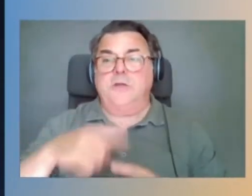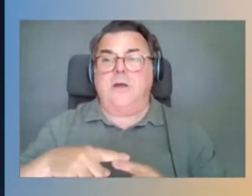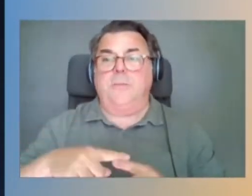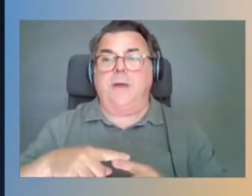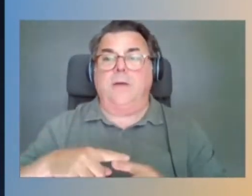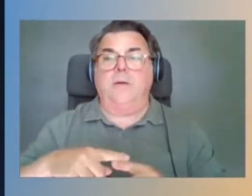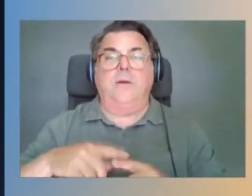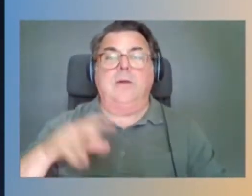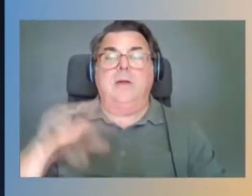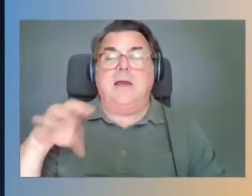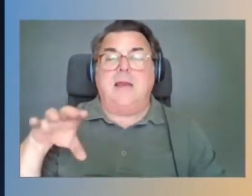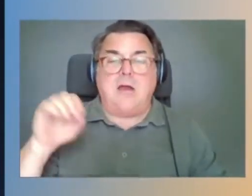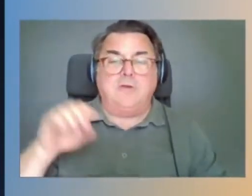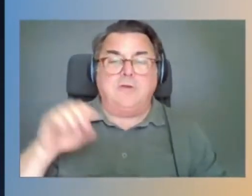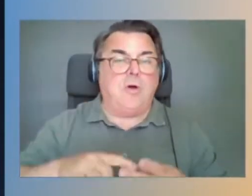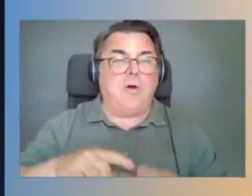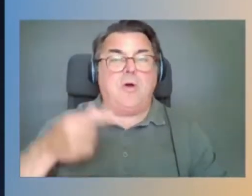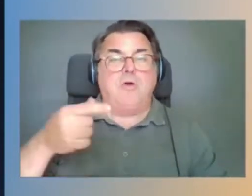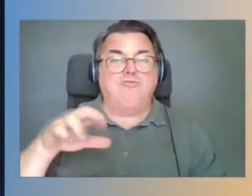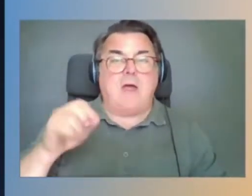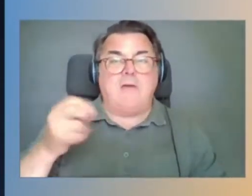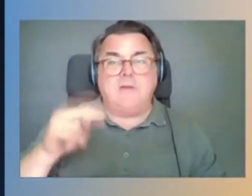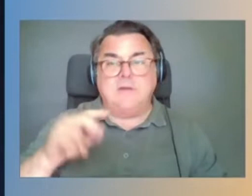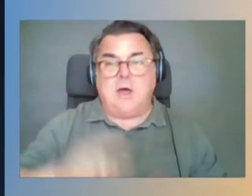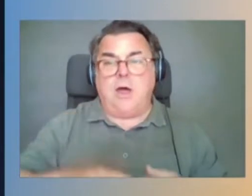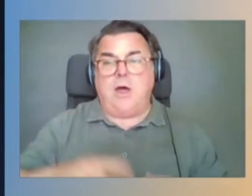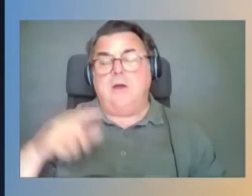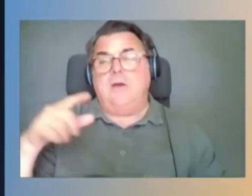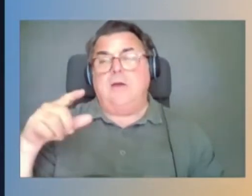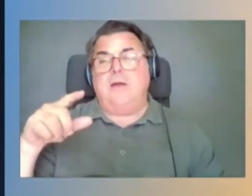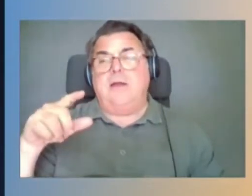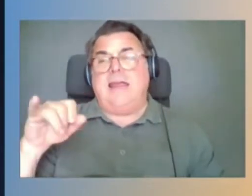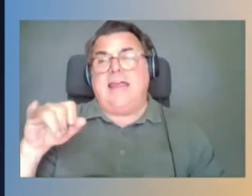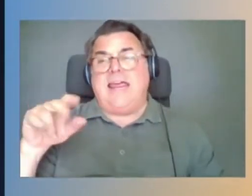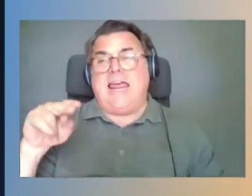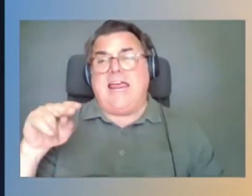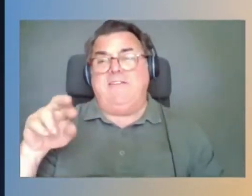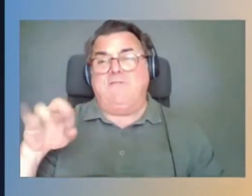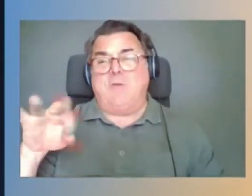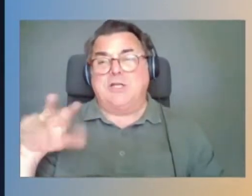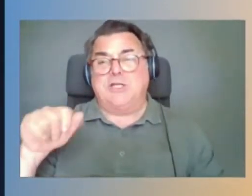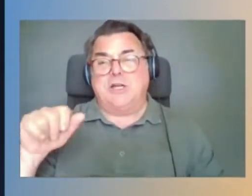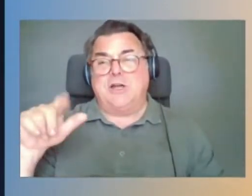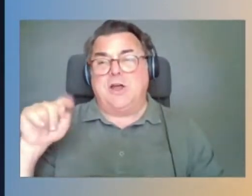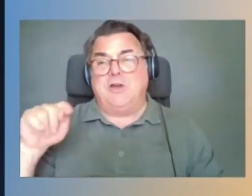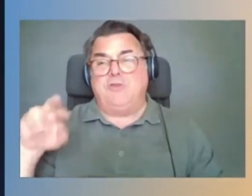and Inferentia and Trainium. So as Dave mentioned, the Nitro system is basically the foundation